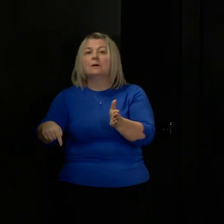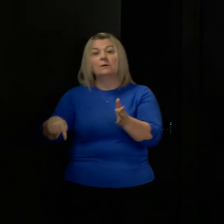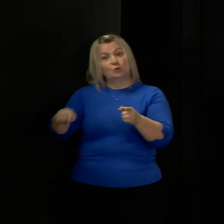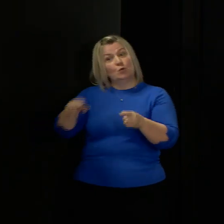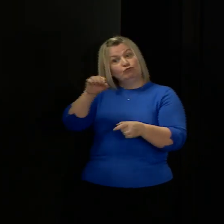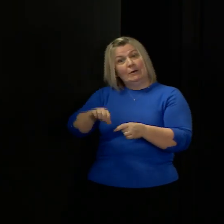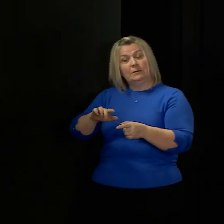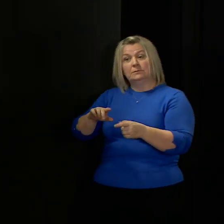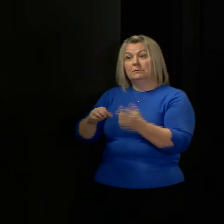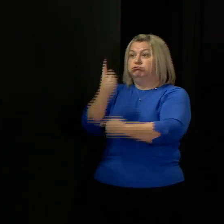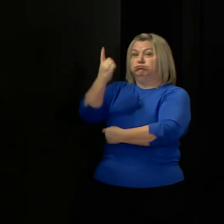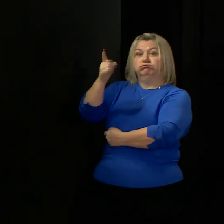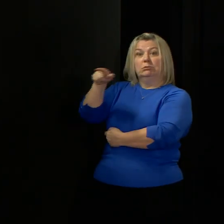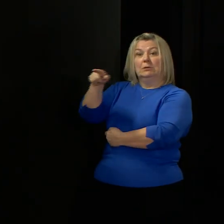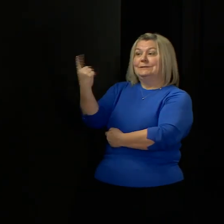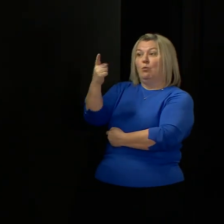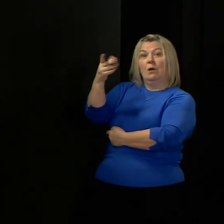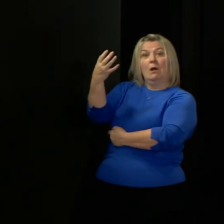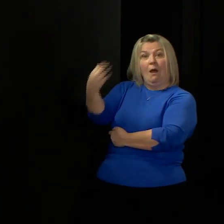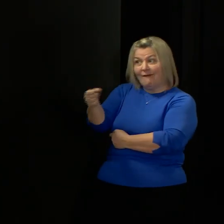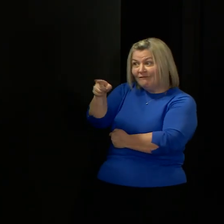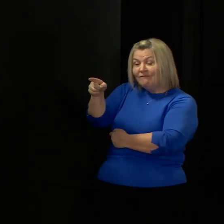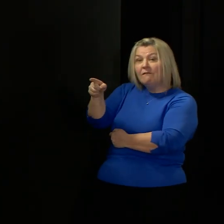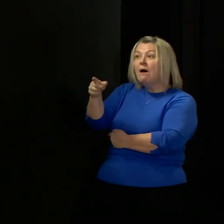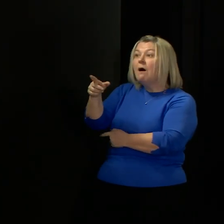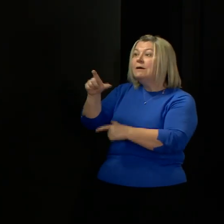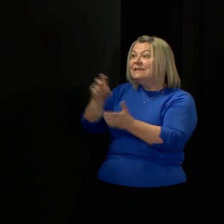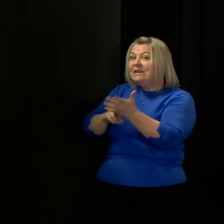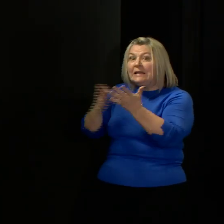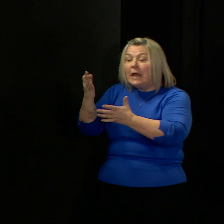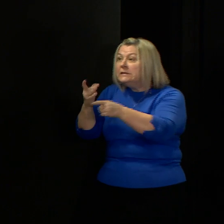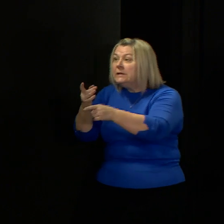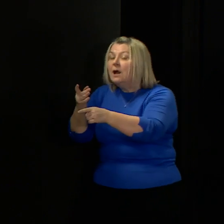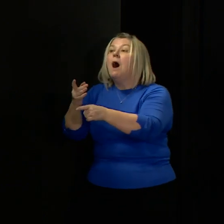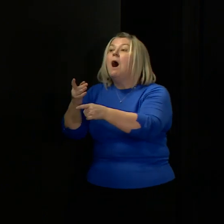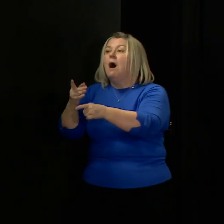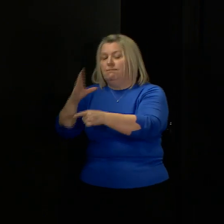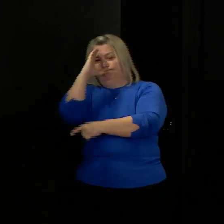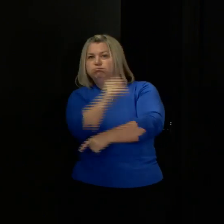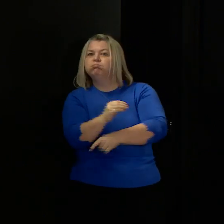apparent and we've recommended testing for those first cases right from before